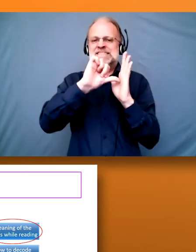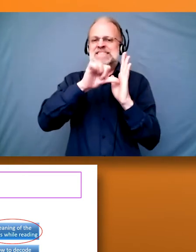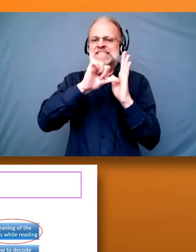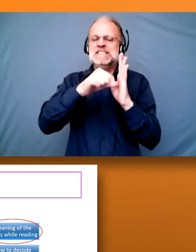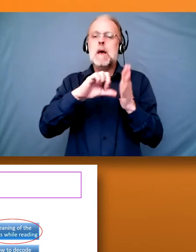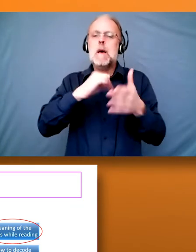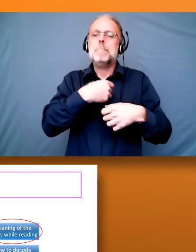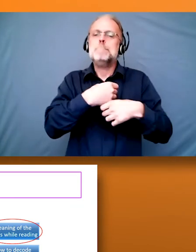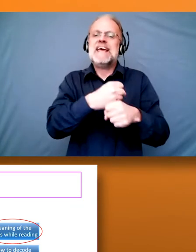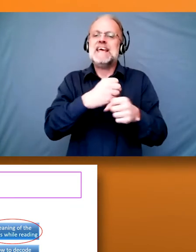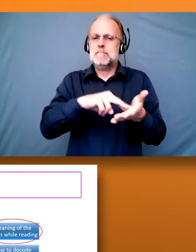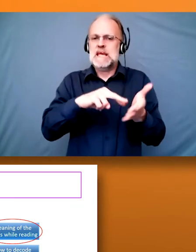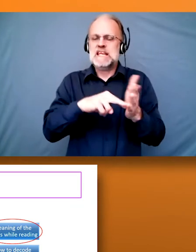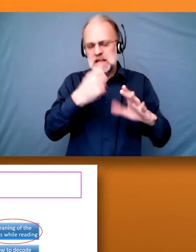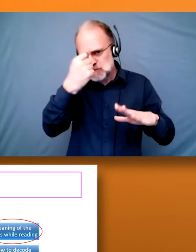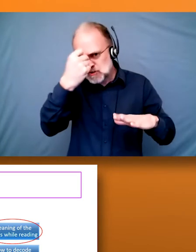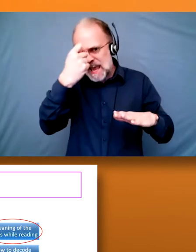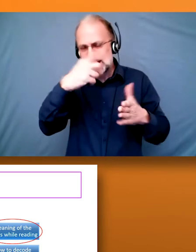that meaning piece and making meaning.